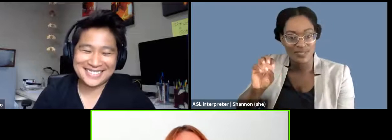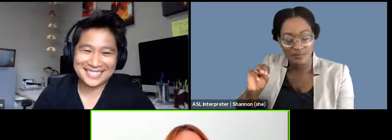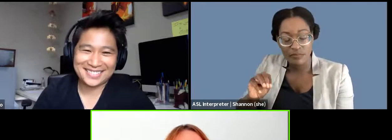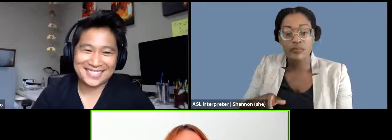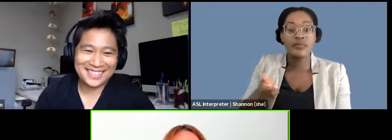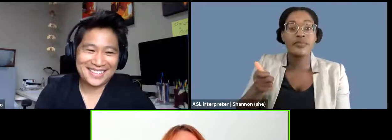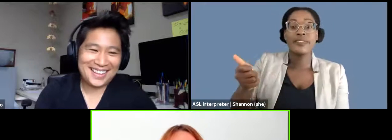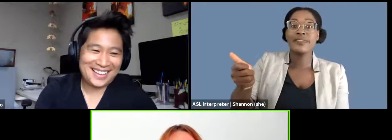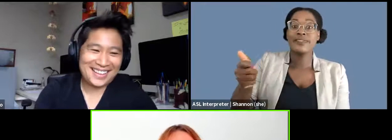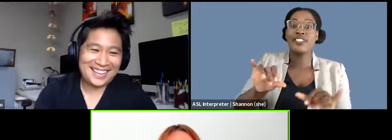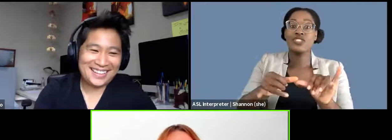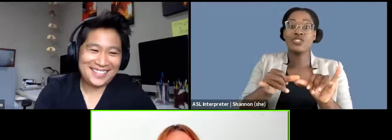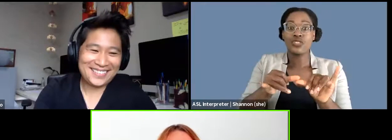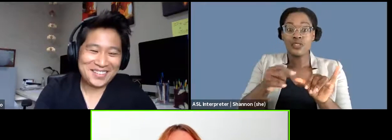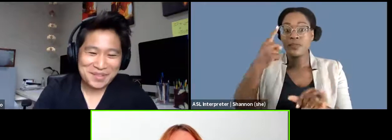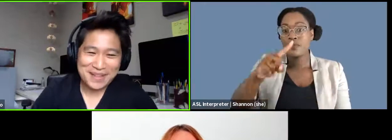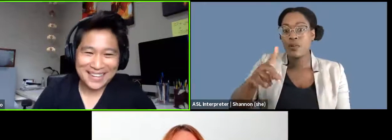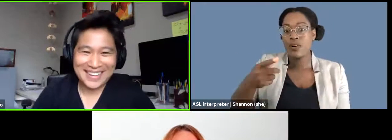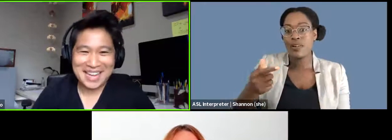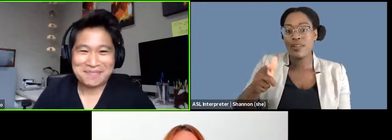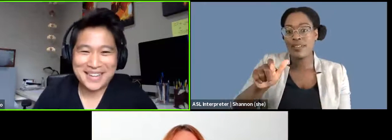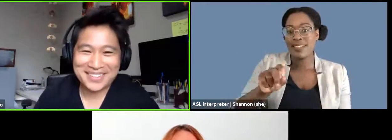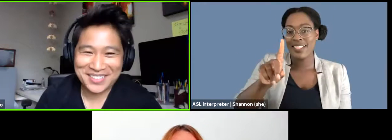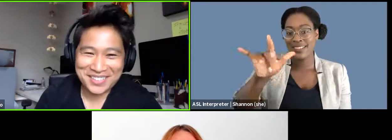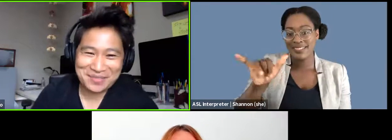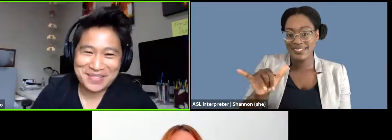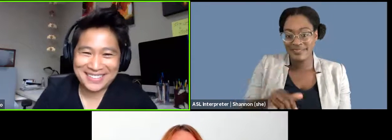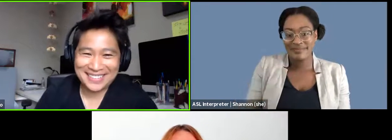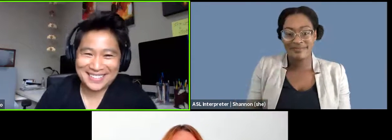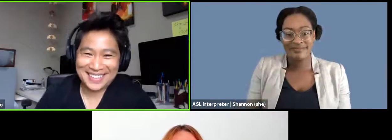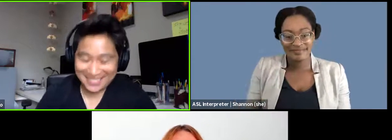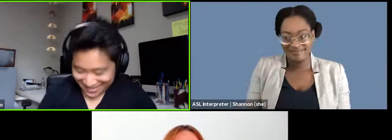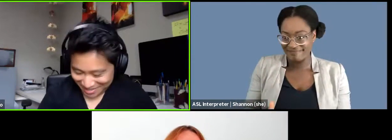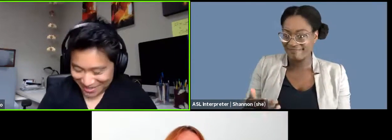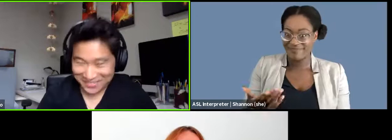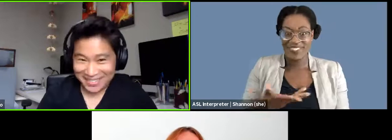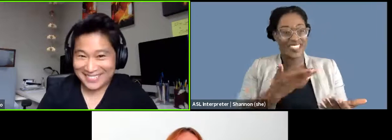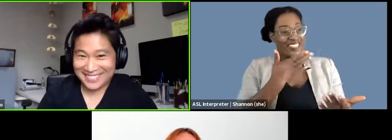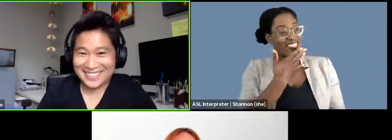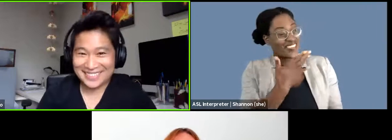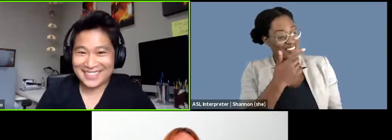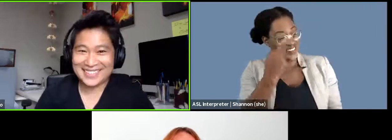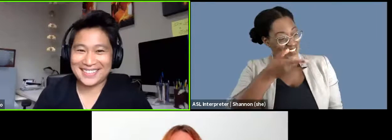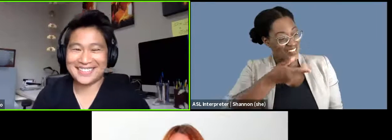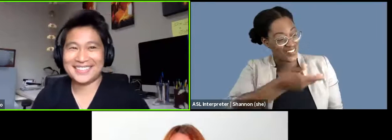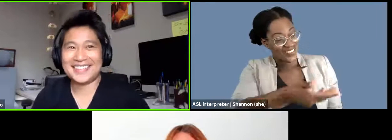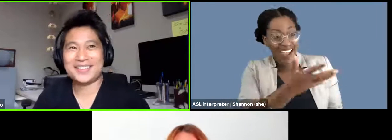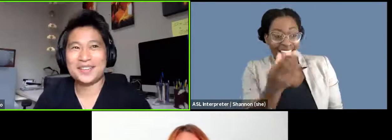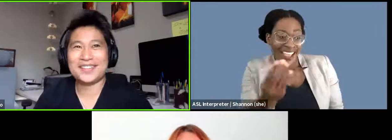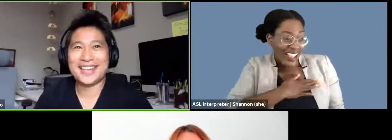TDo: It is good to be back and happy anniversary, Melinda. That's quite a feat. It is so good to